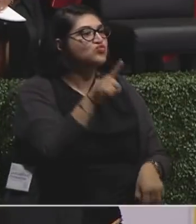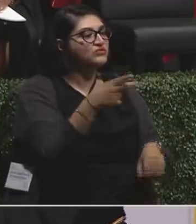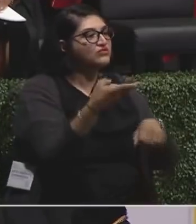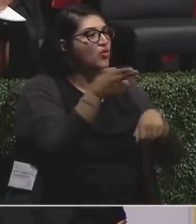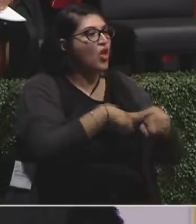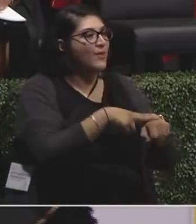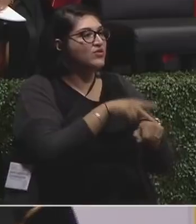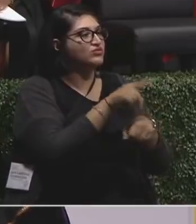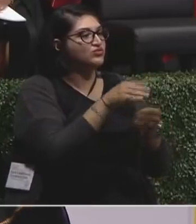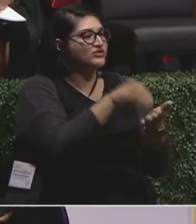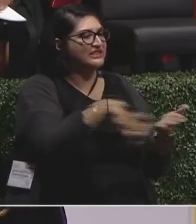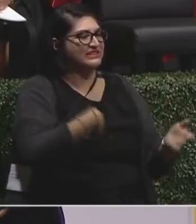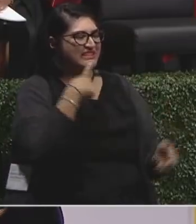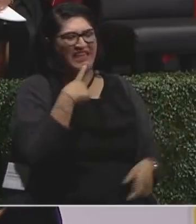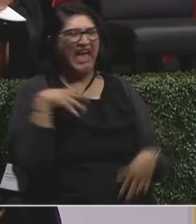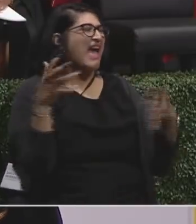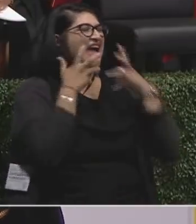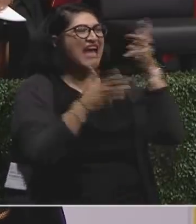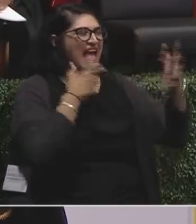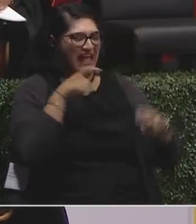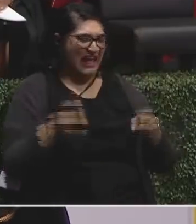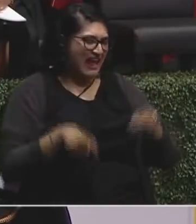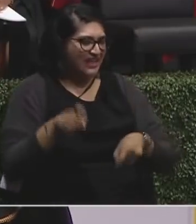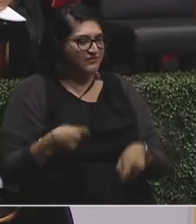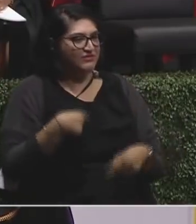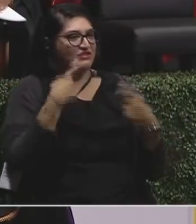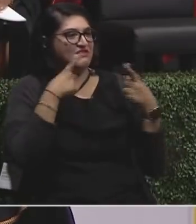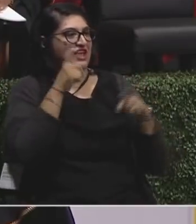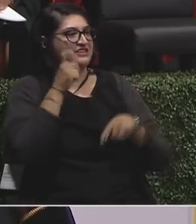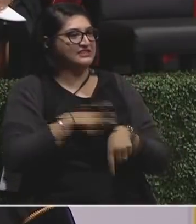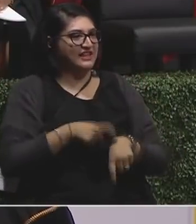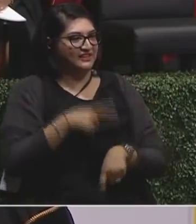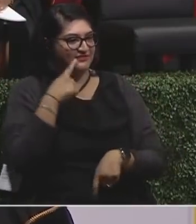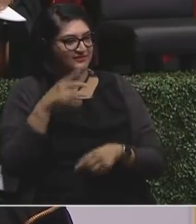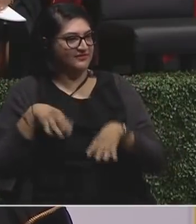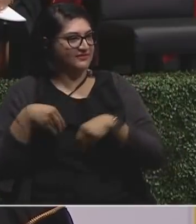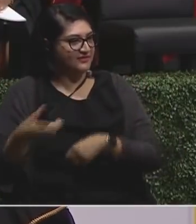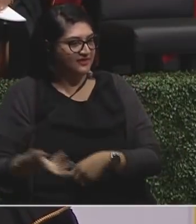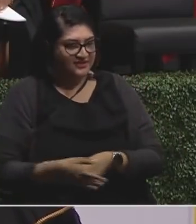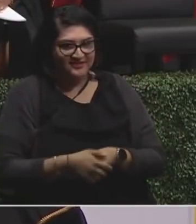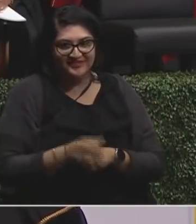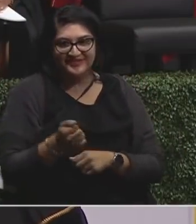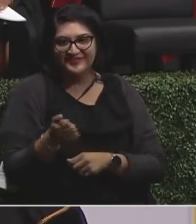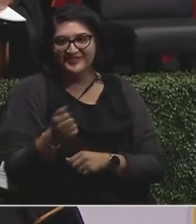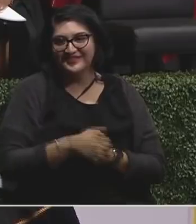ALL RIGHT, YES. YOU CAN TELL THEY ARE DEAD, GETTING DOCTORAL DEGREES BECAUSE